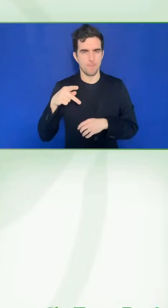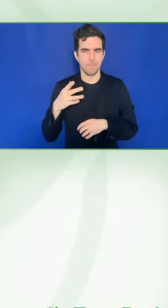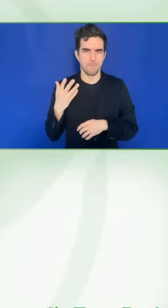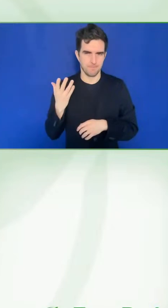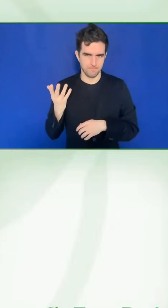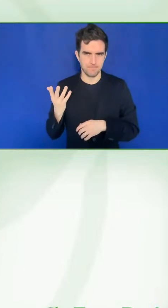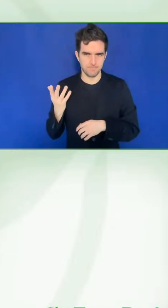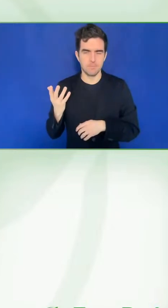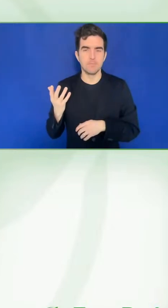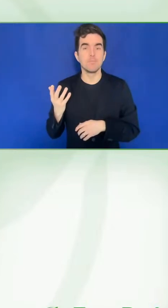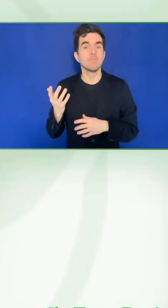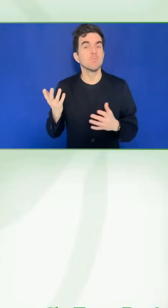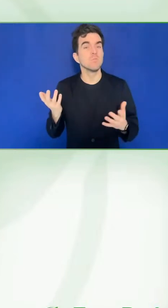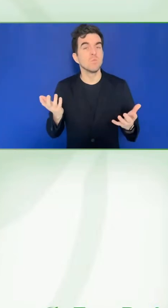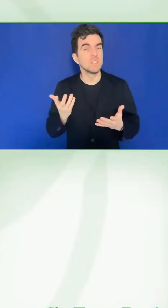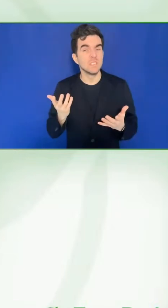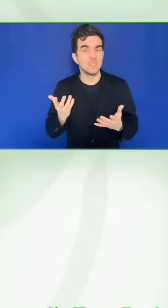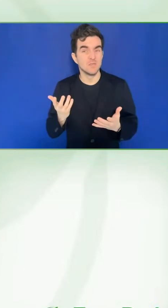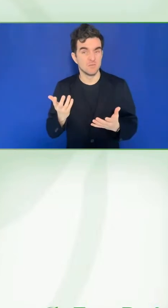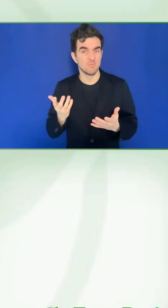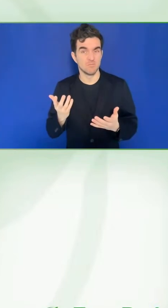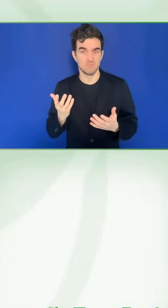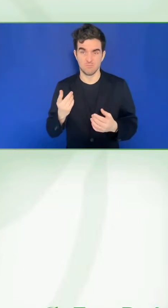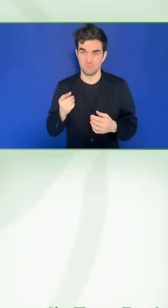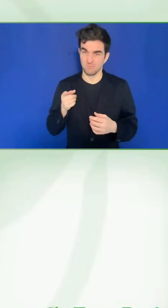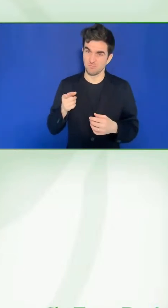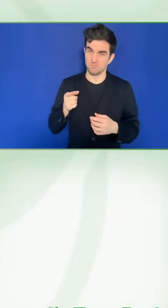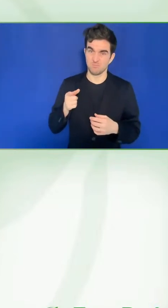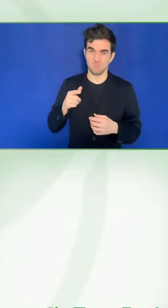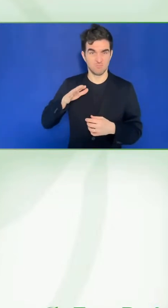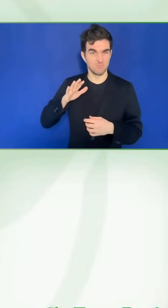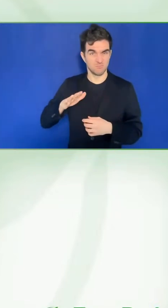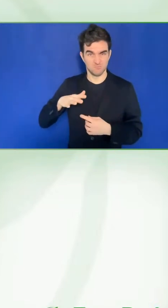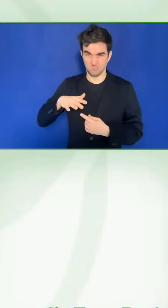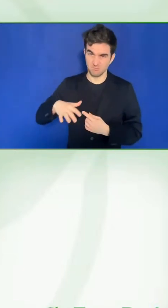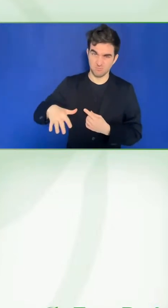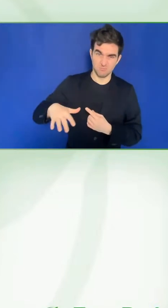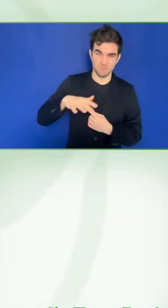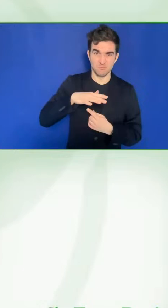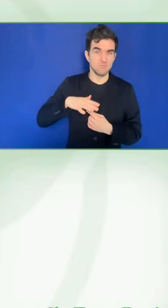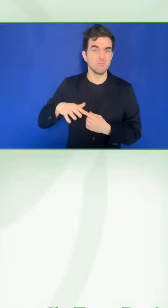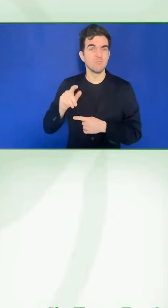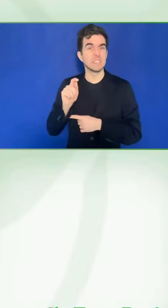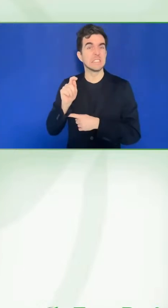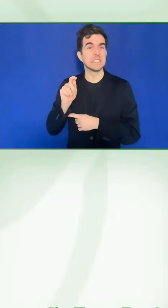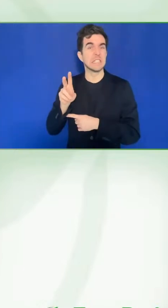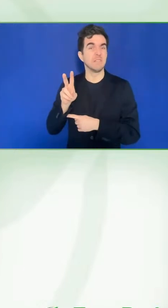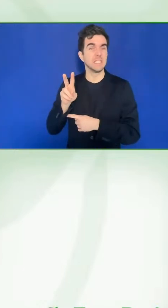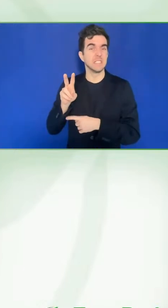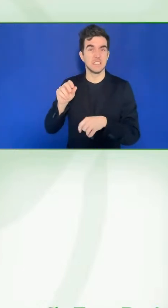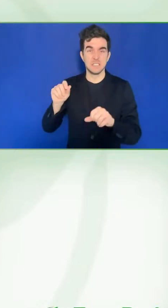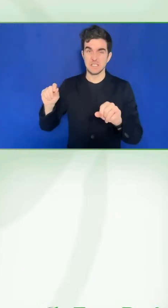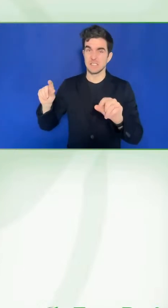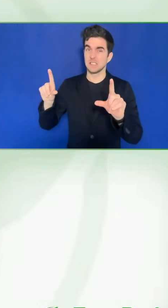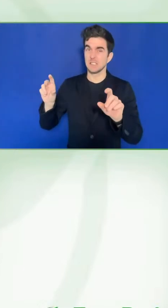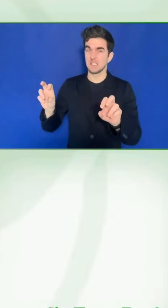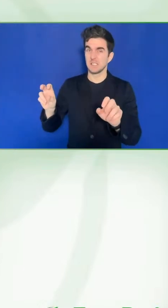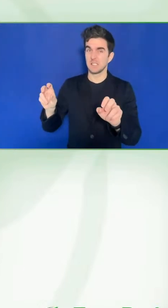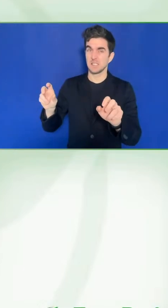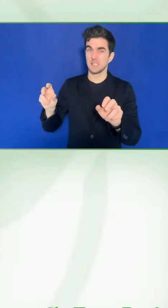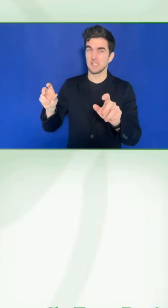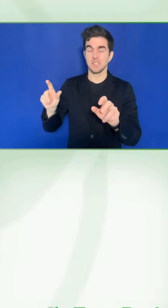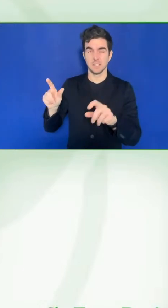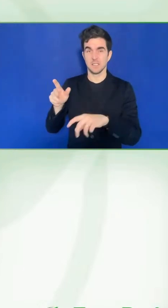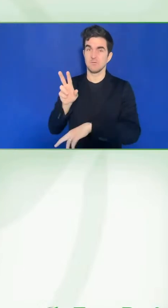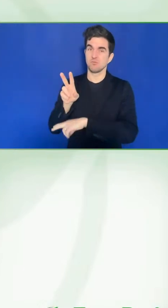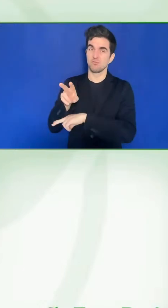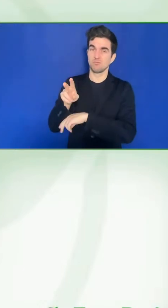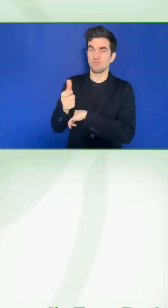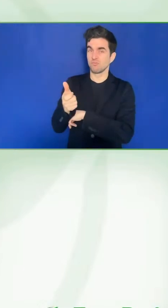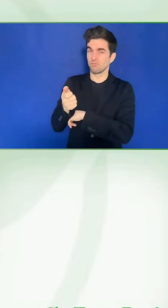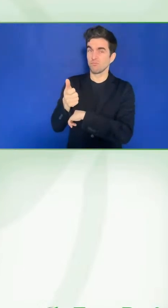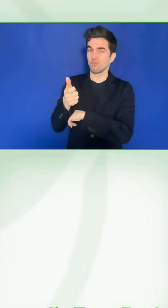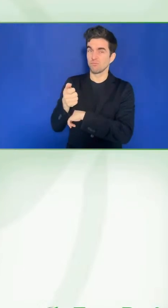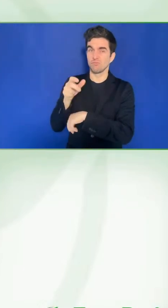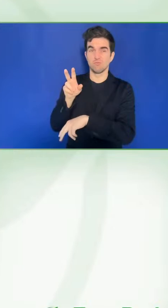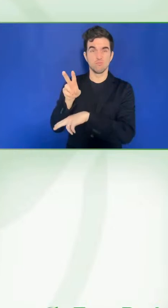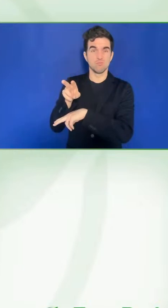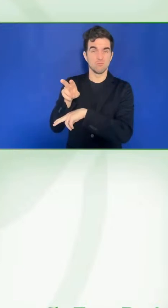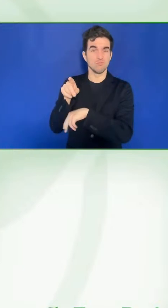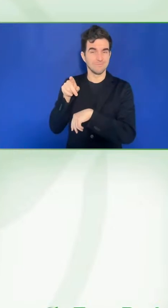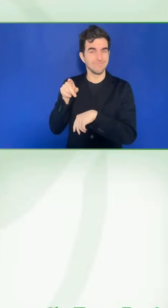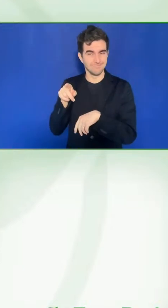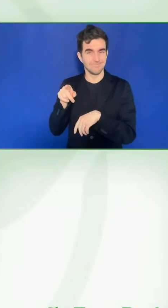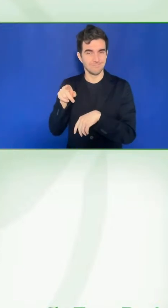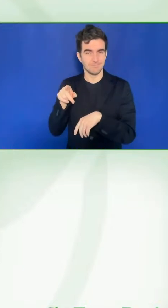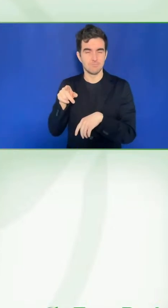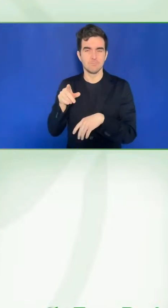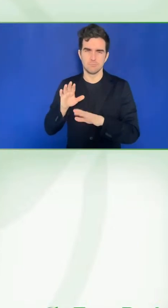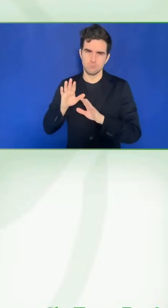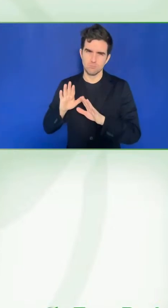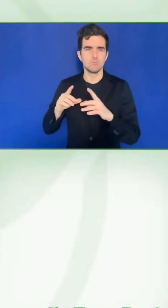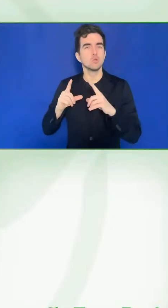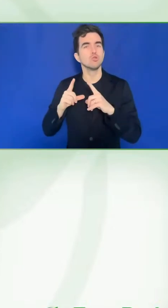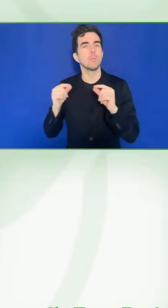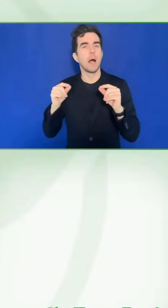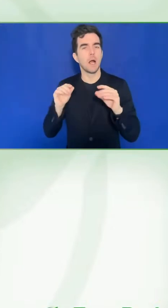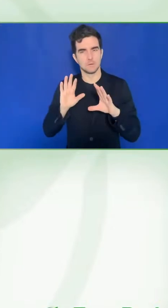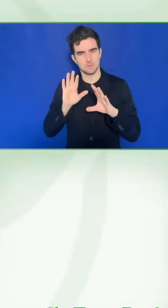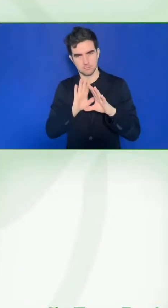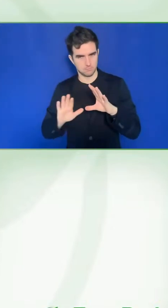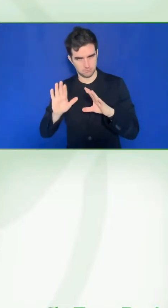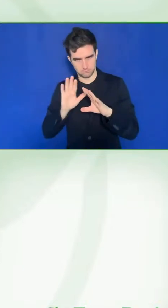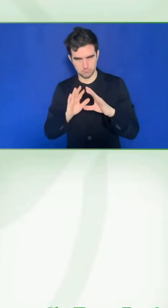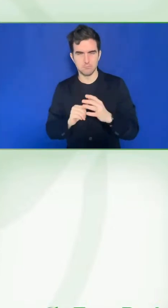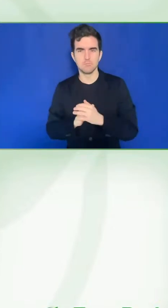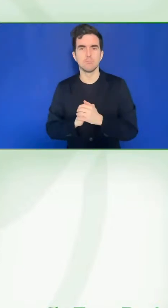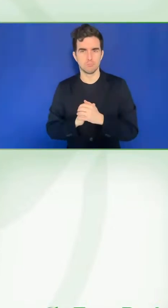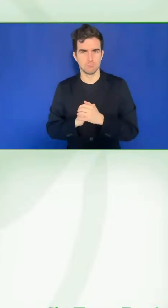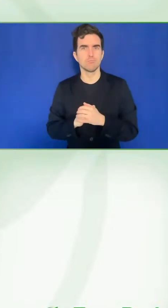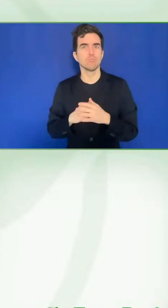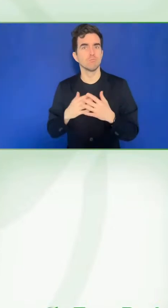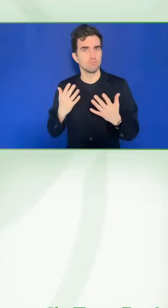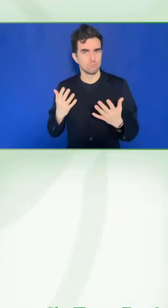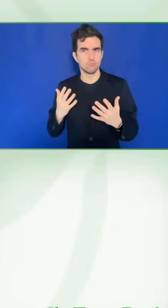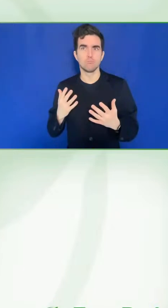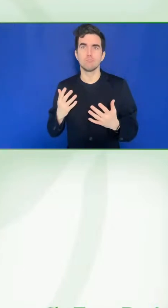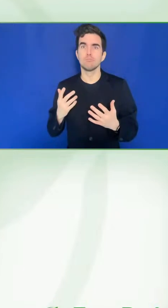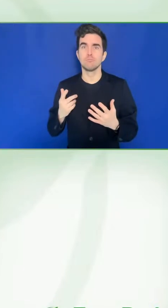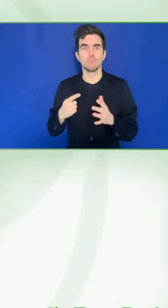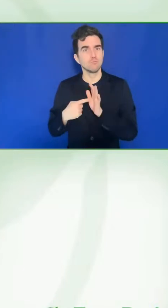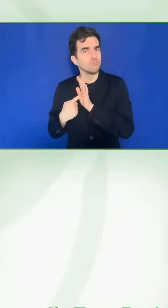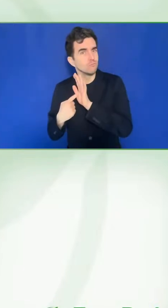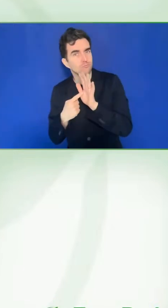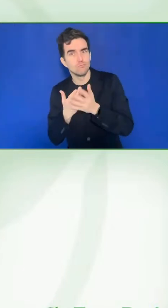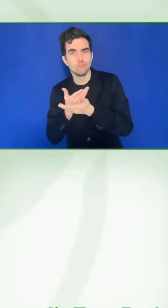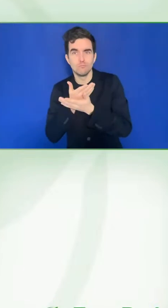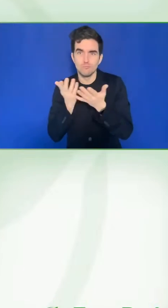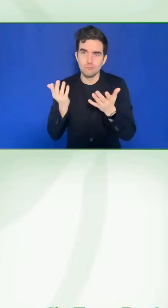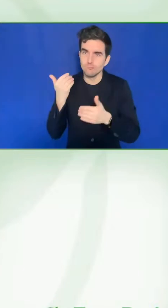We've worked with 350 artists with disabilities, and reach more than 3 million audience members.